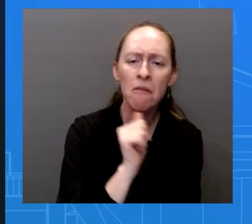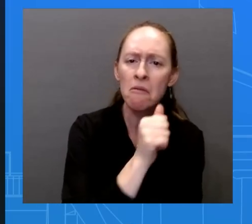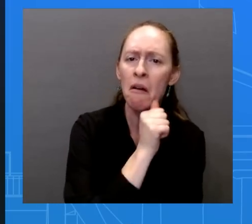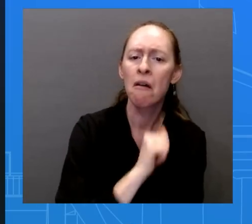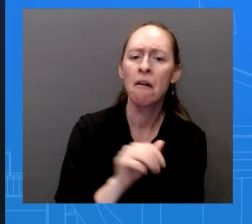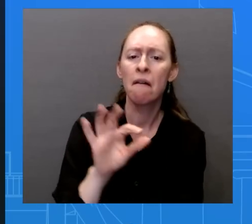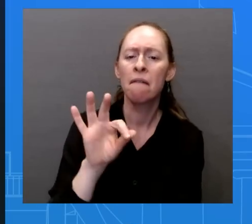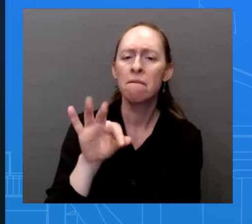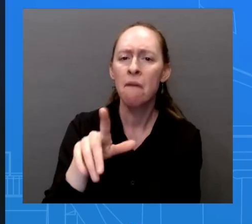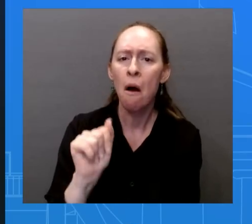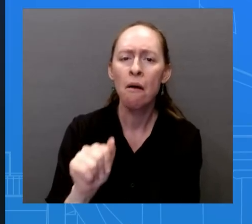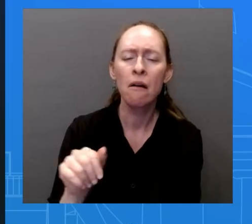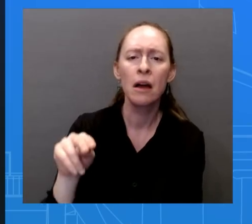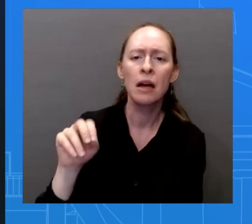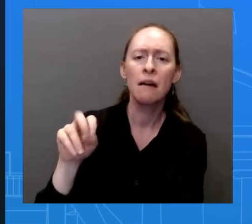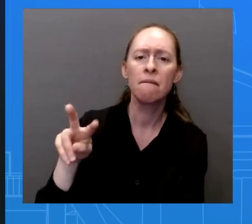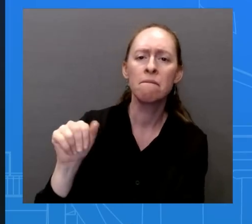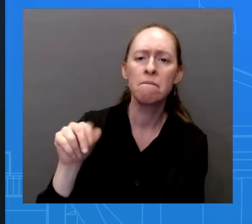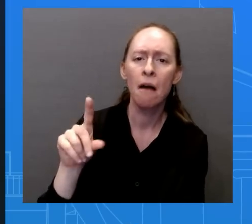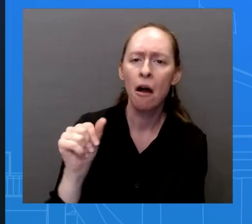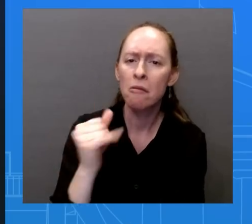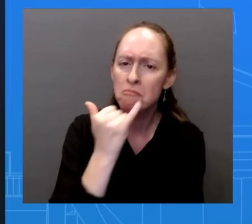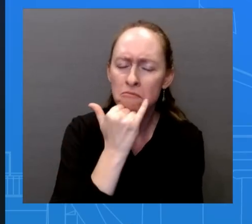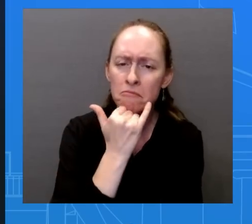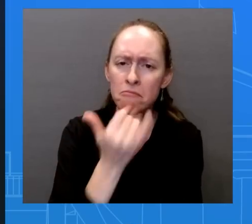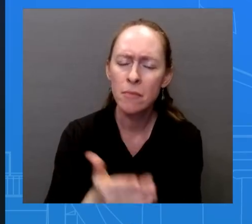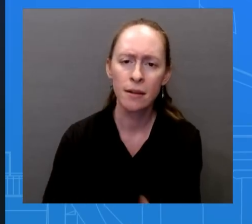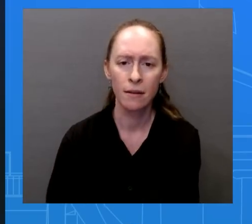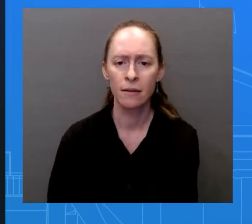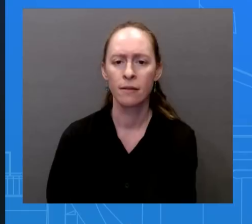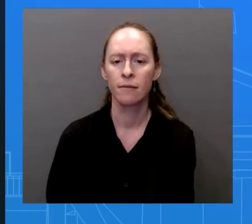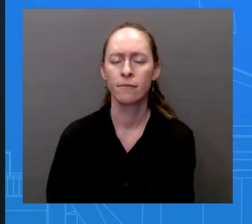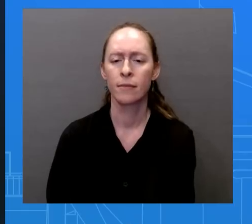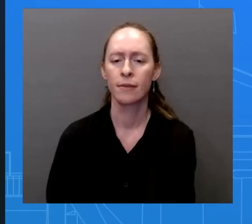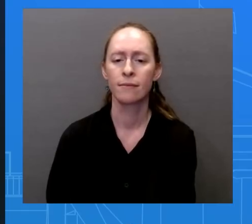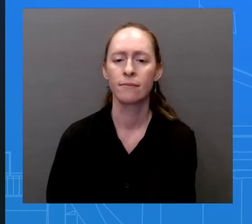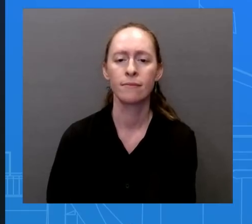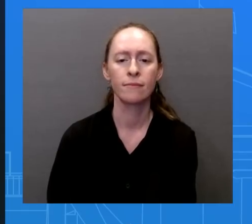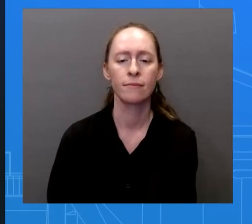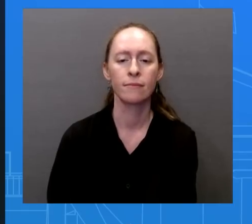to go to California. He's going to go to Colorado. He's going to go to Oregon to talk about those accomplishments.